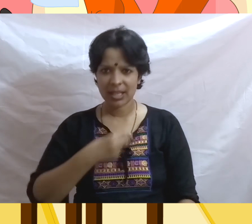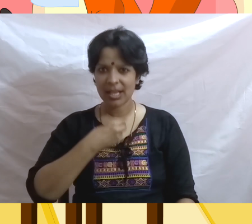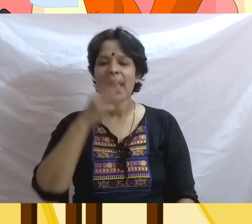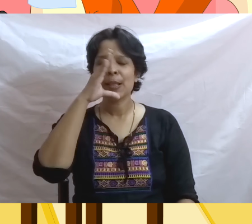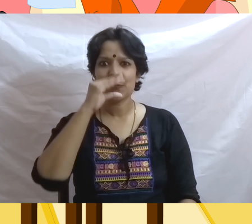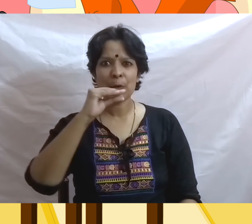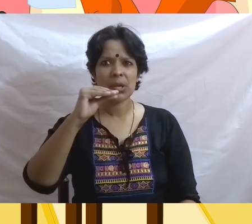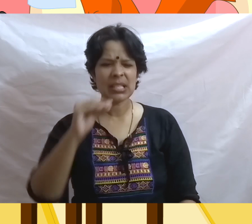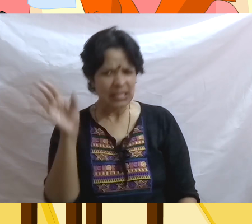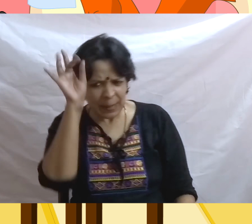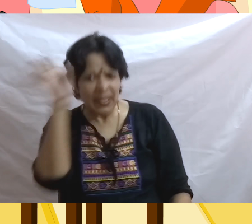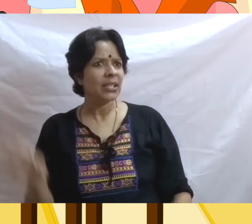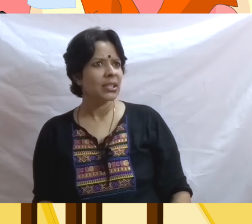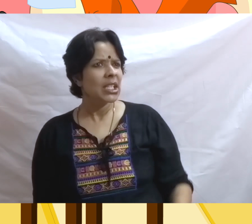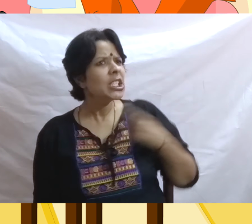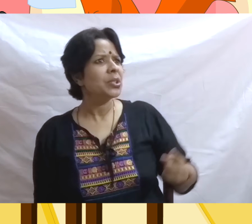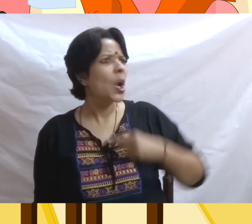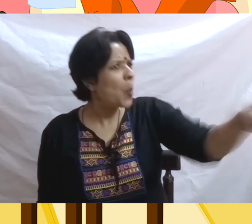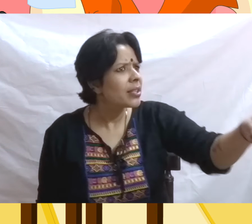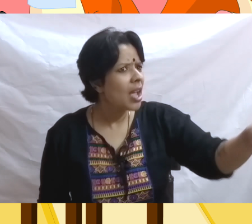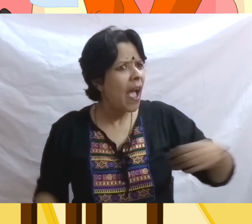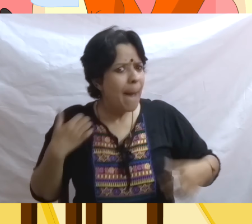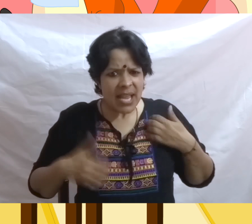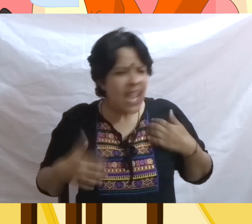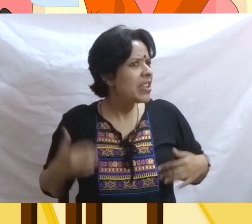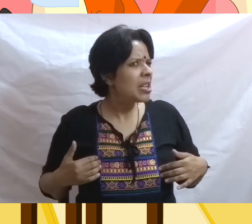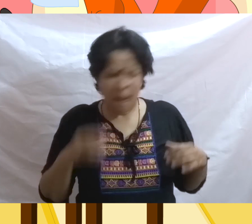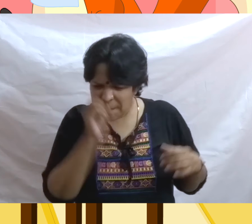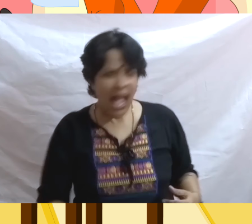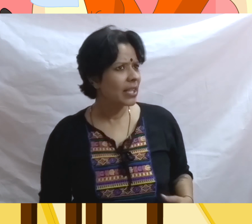The fox then lost his temper and shouted at the stork for behaving like this.